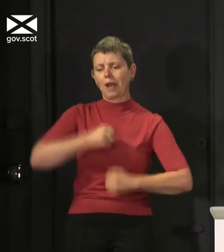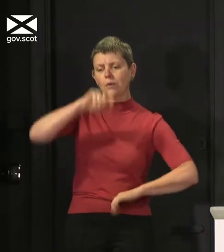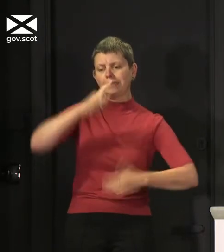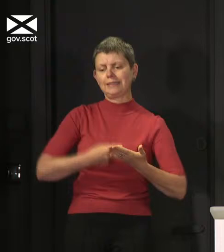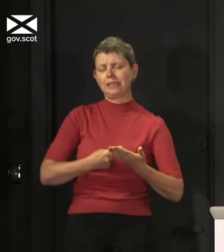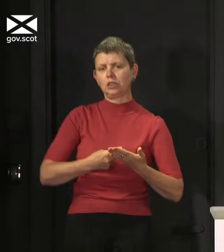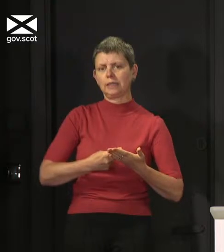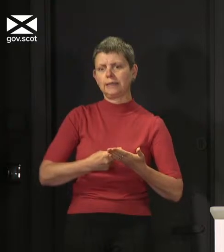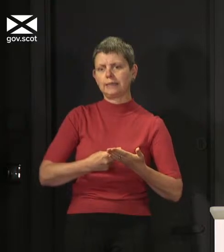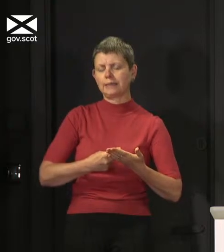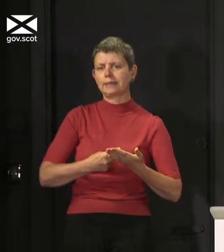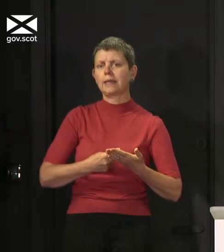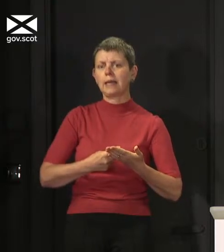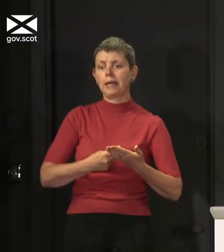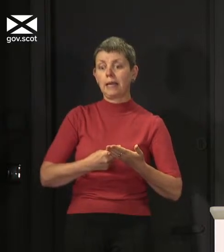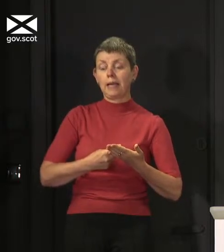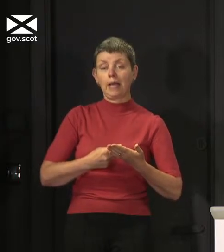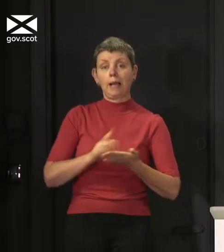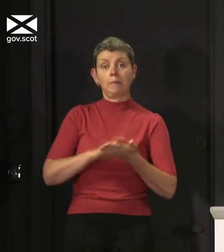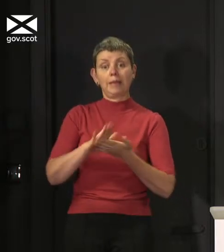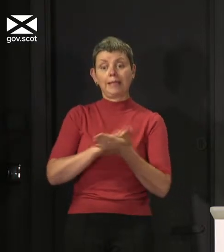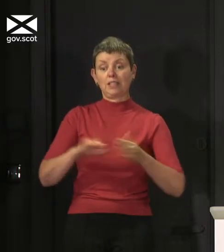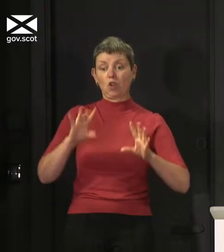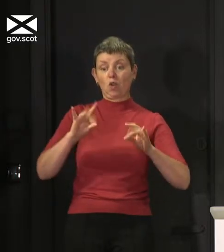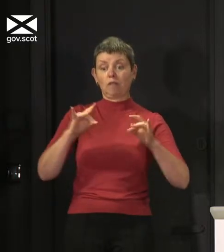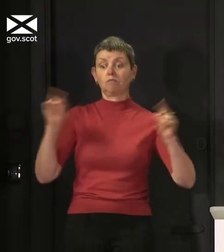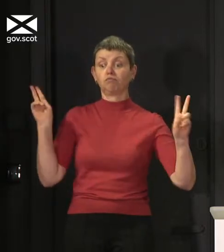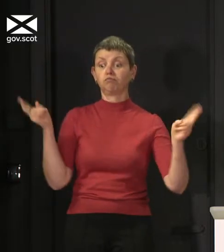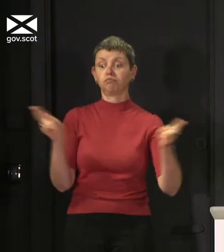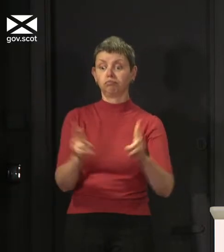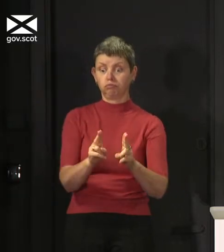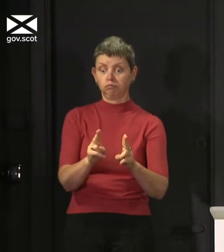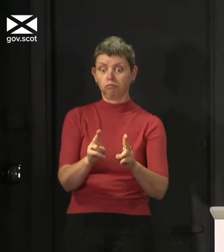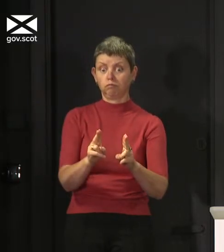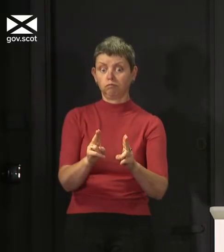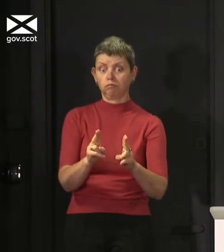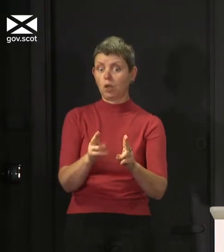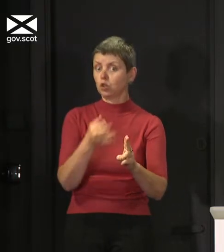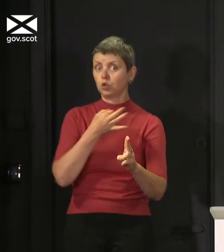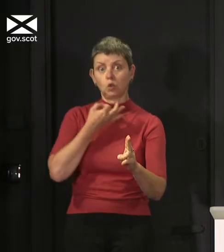progress that we have made in tackling COVID because that progress is significant, as you